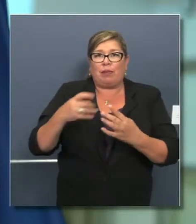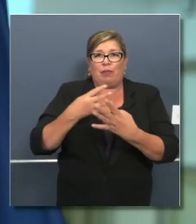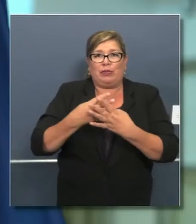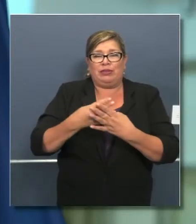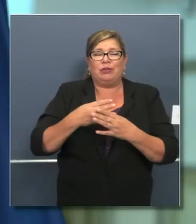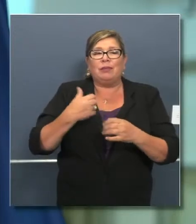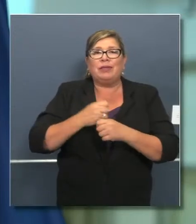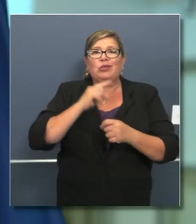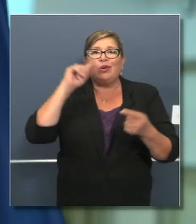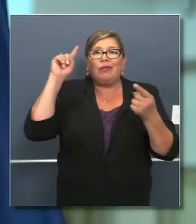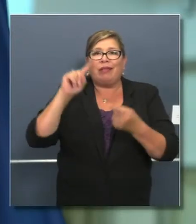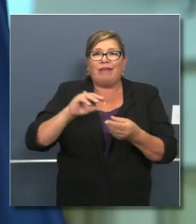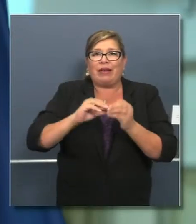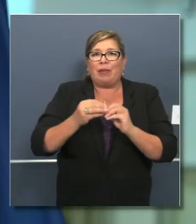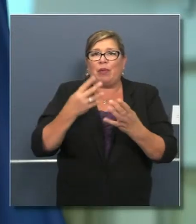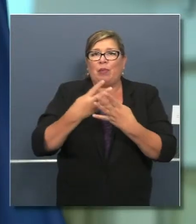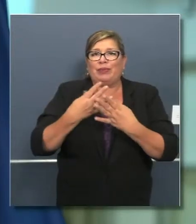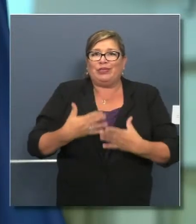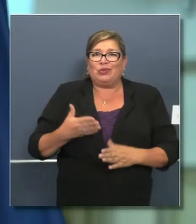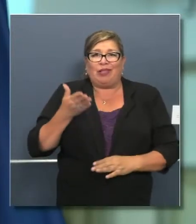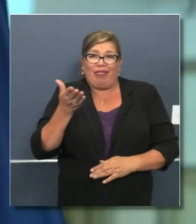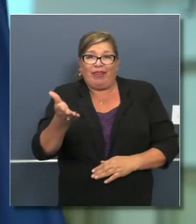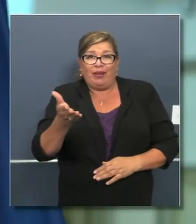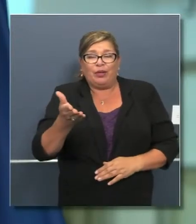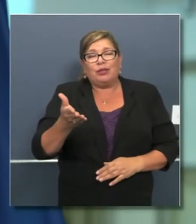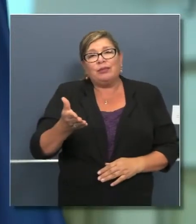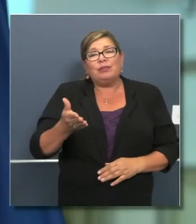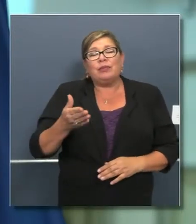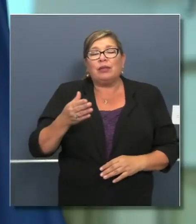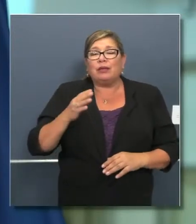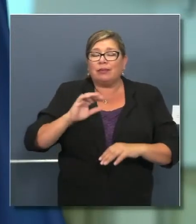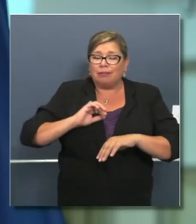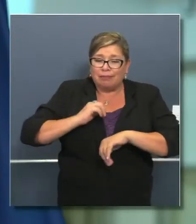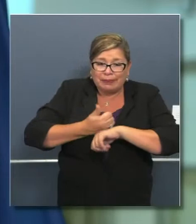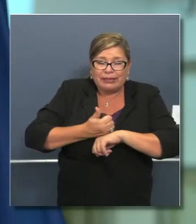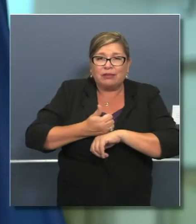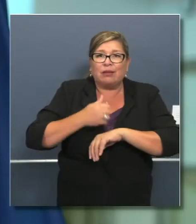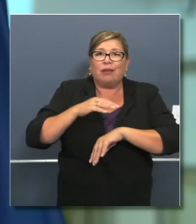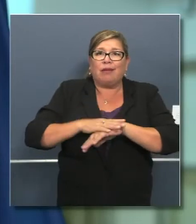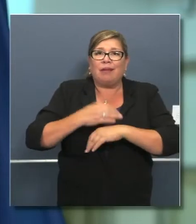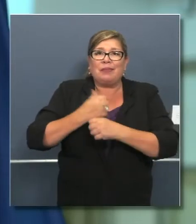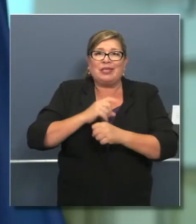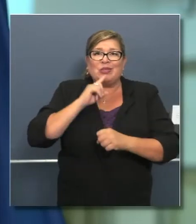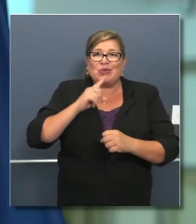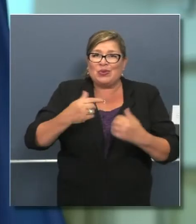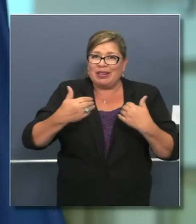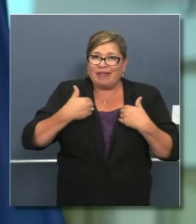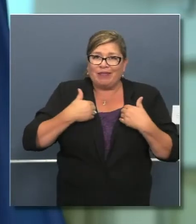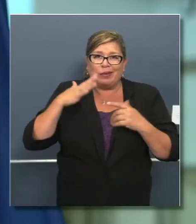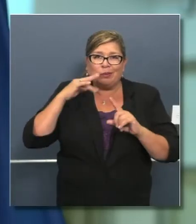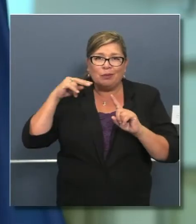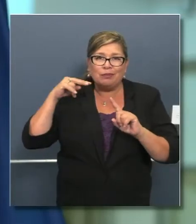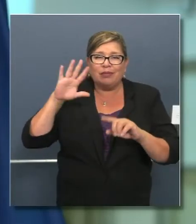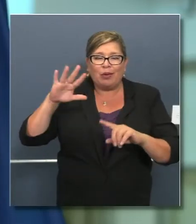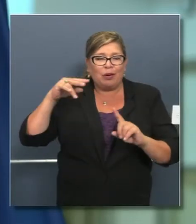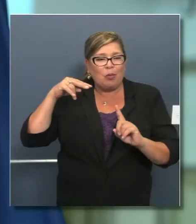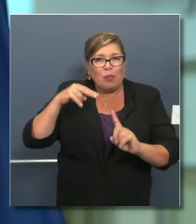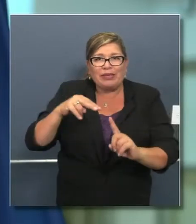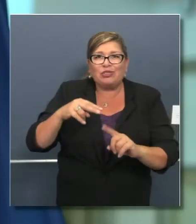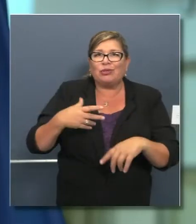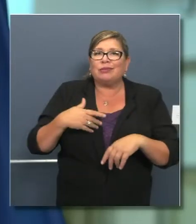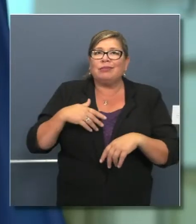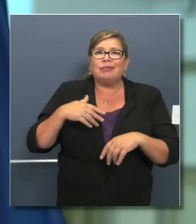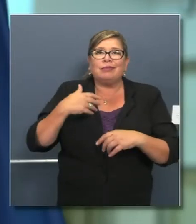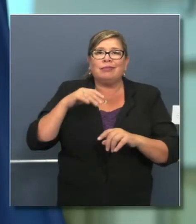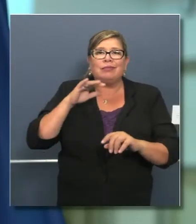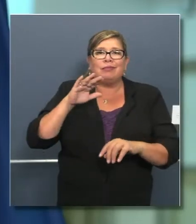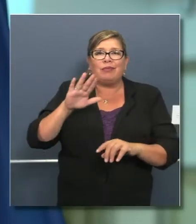way based upon again a parole probation framework working with within the system health and human